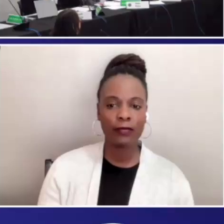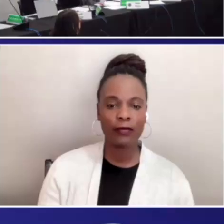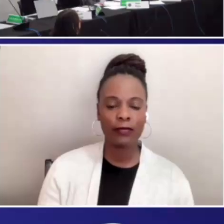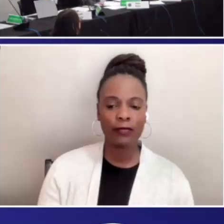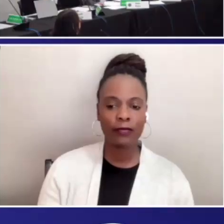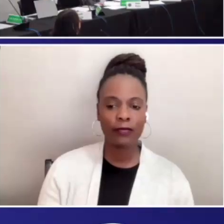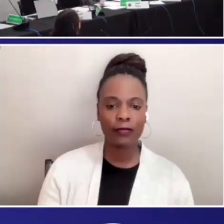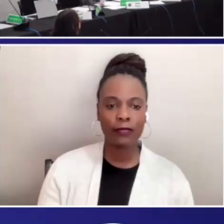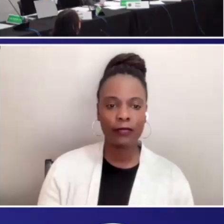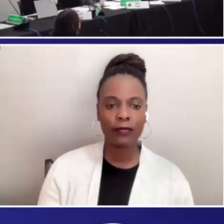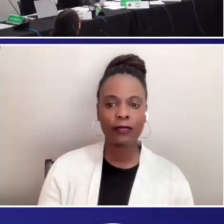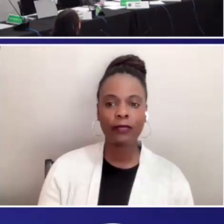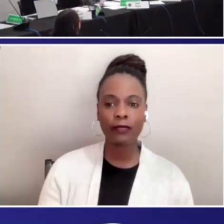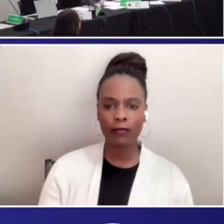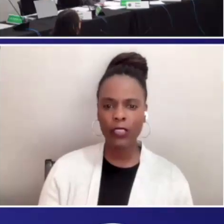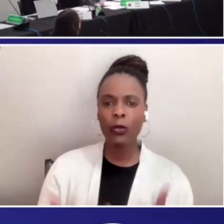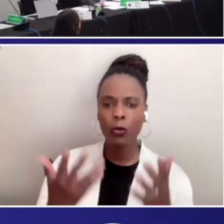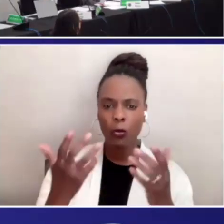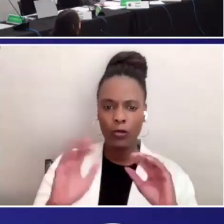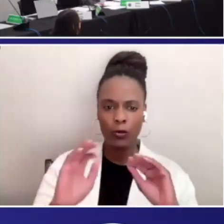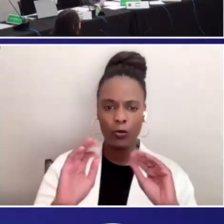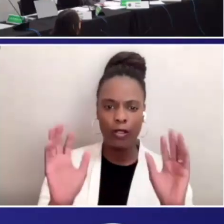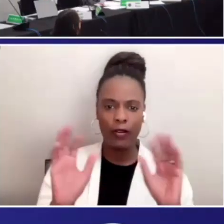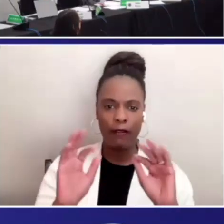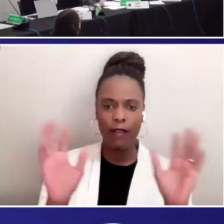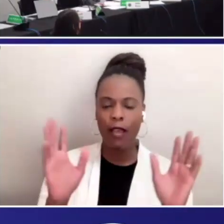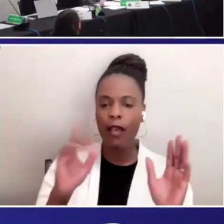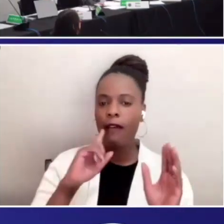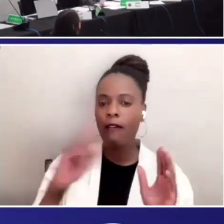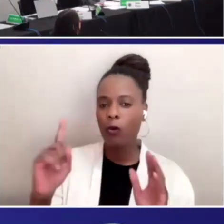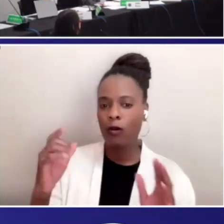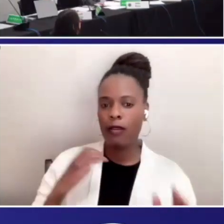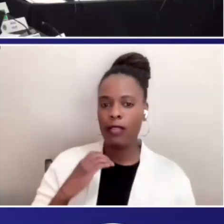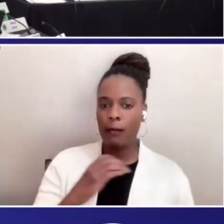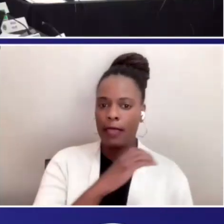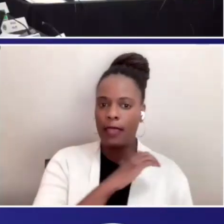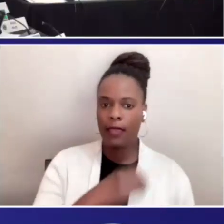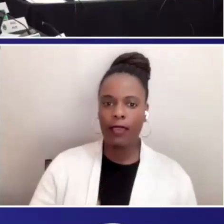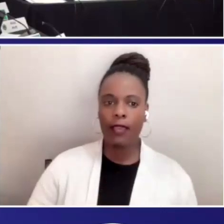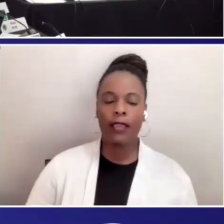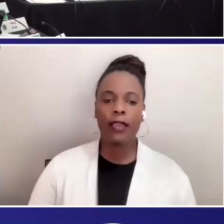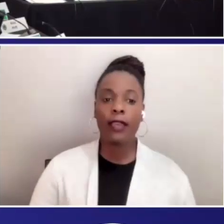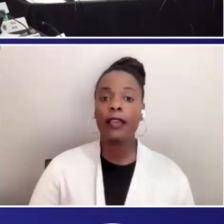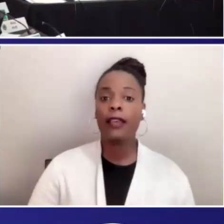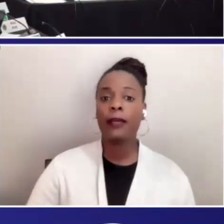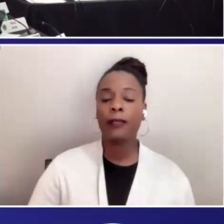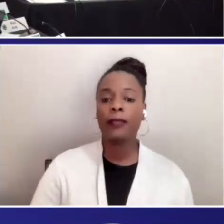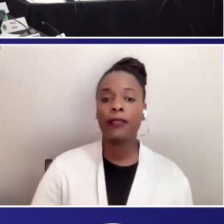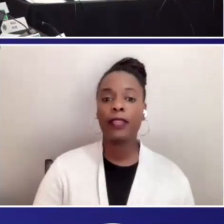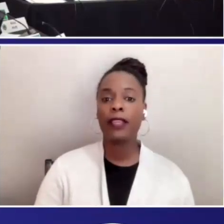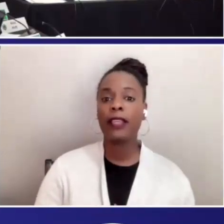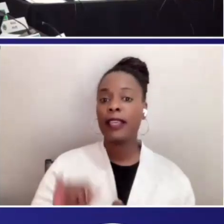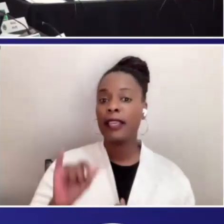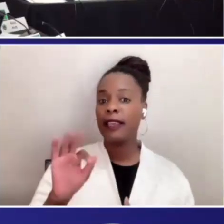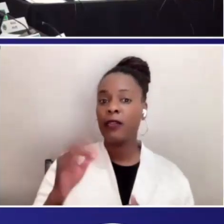So, point of clarification for the committee. If you have open questions with